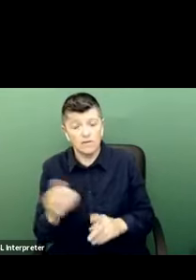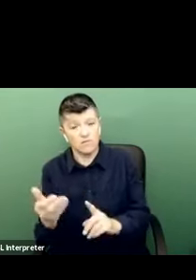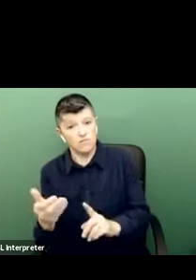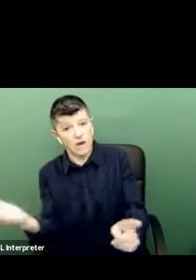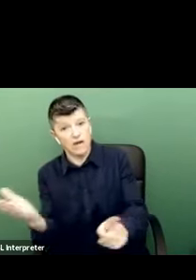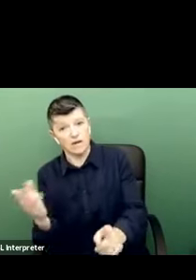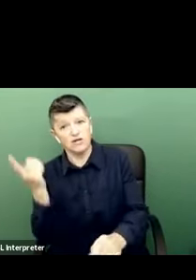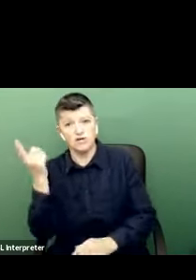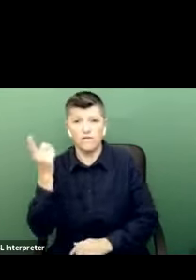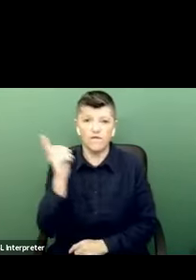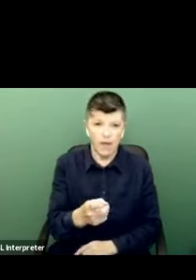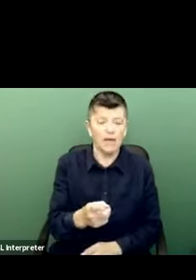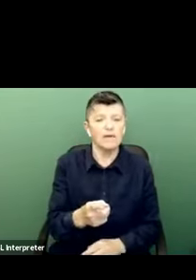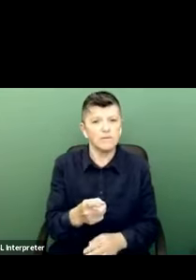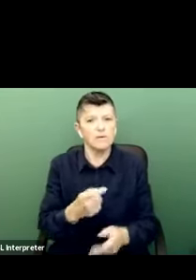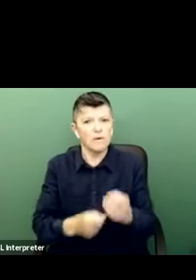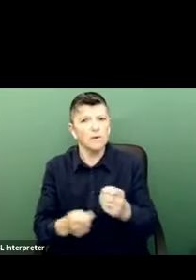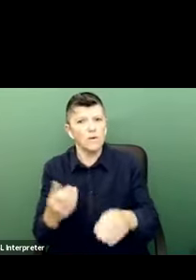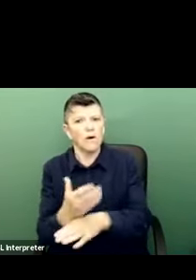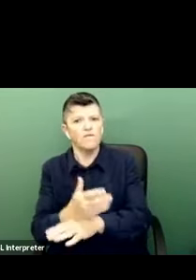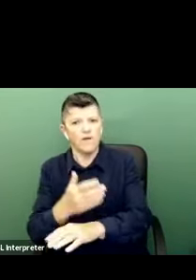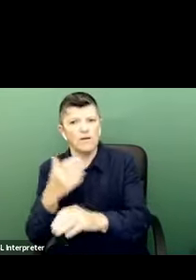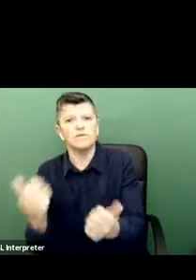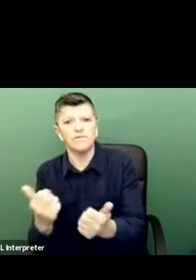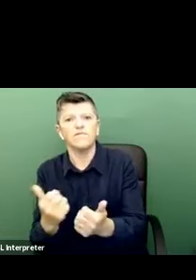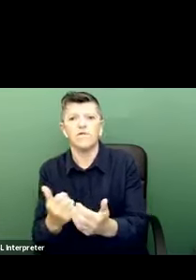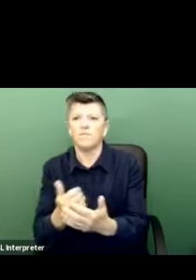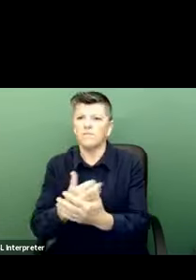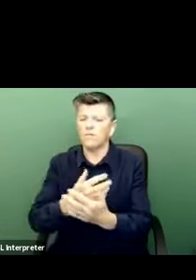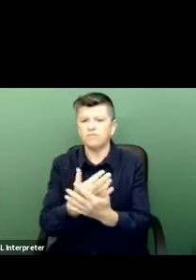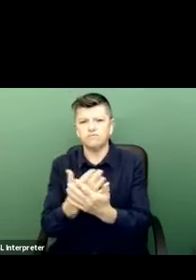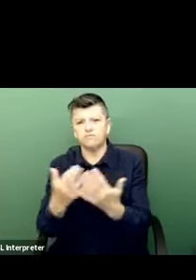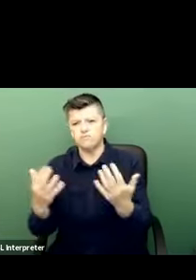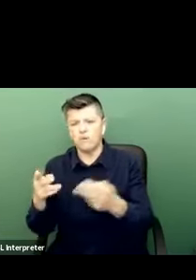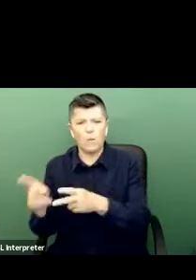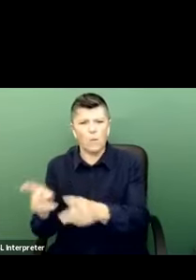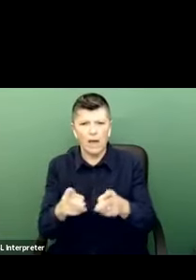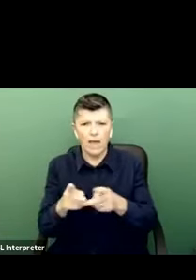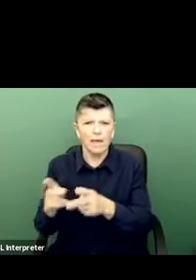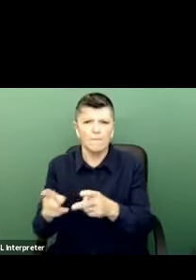work of NGOs such as Amnesty International, Human Rights Watch,